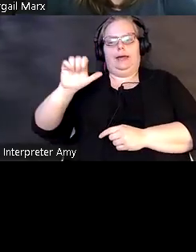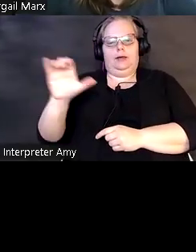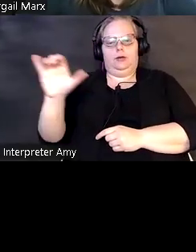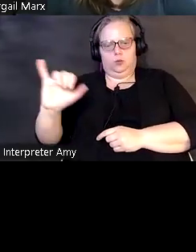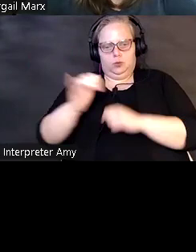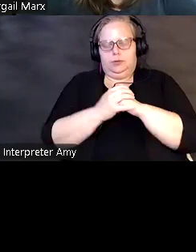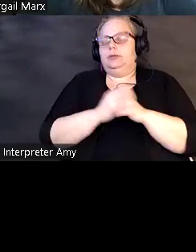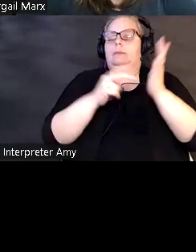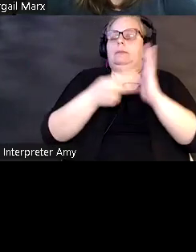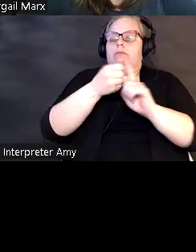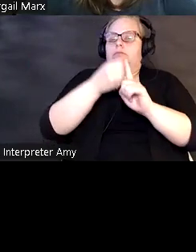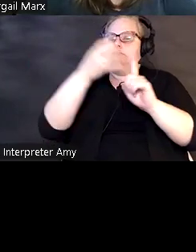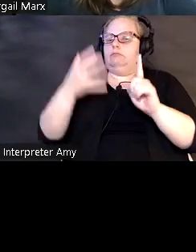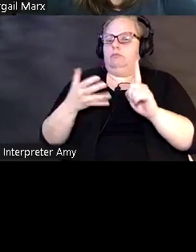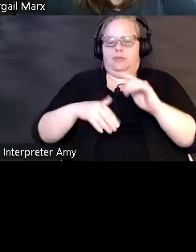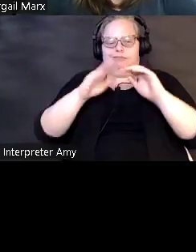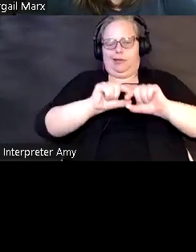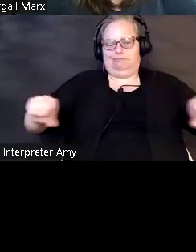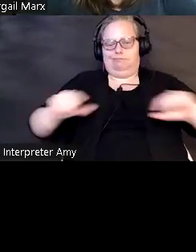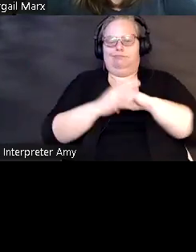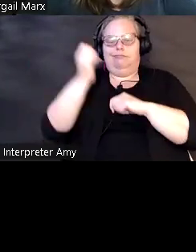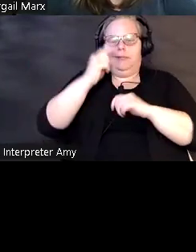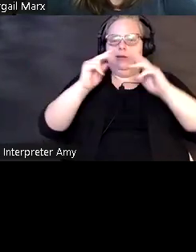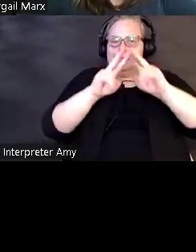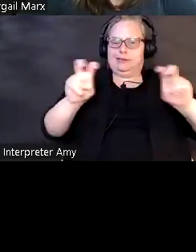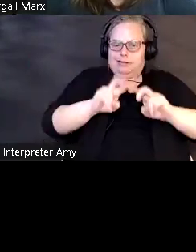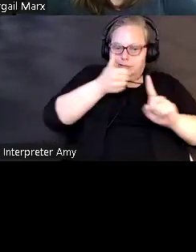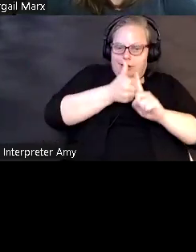at the bottom of the slide here. Assessment is a process, not an event.